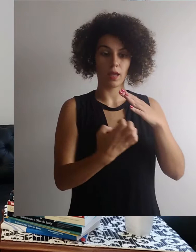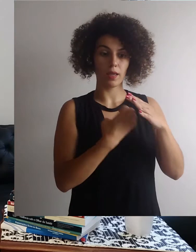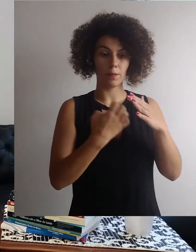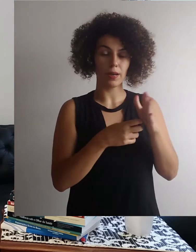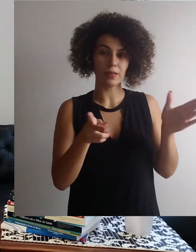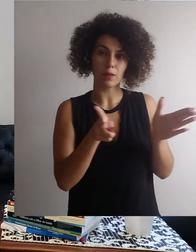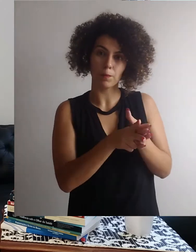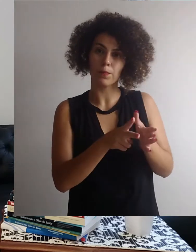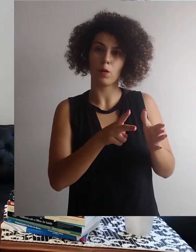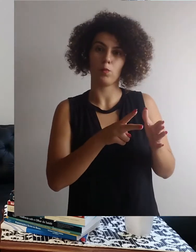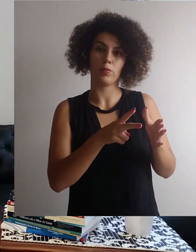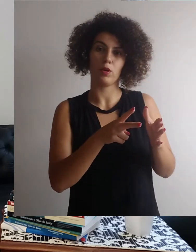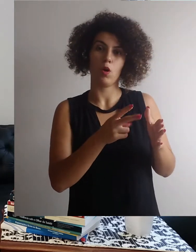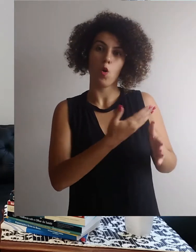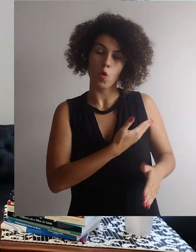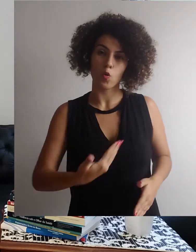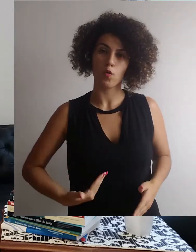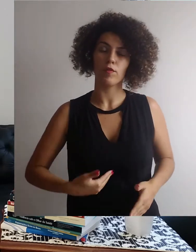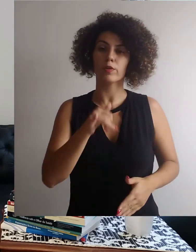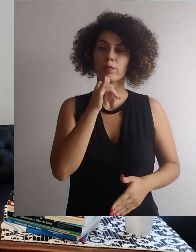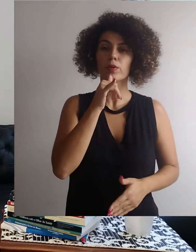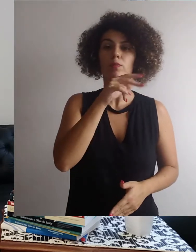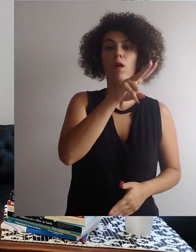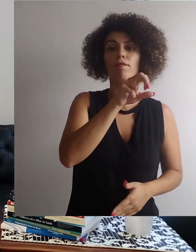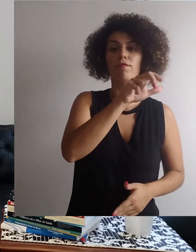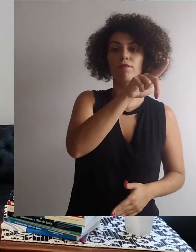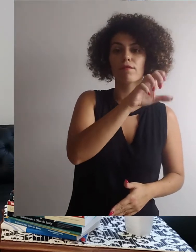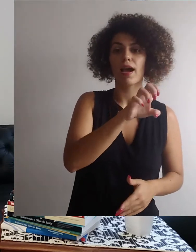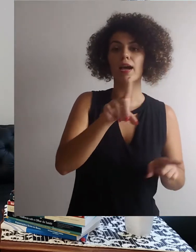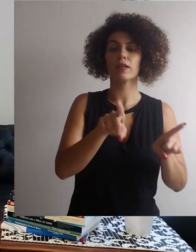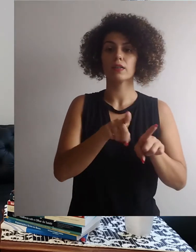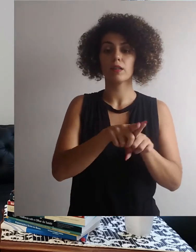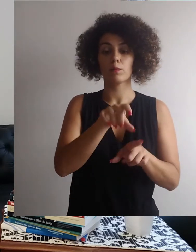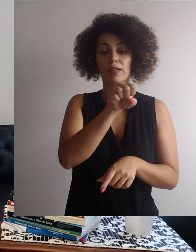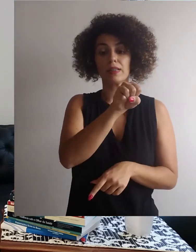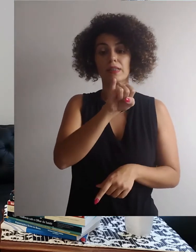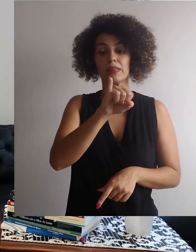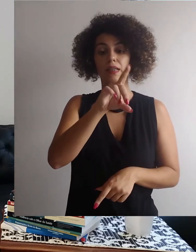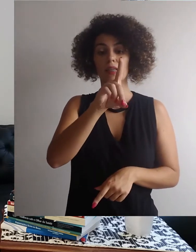of several state-owned companies that we had until recently, such as the Vale do Rio Doce company and the Companhia